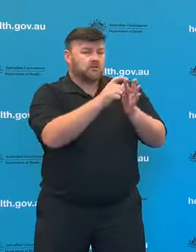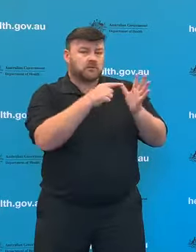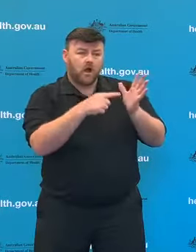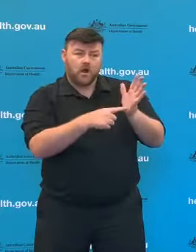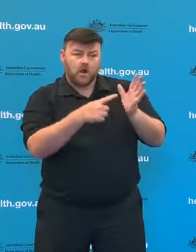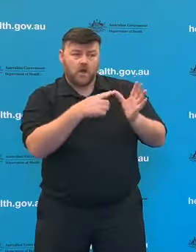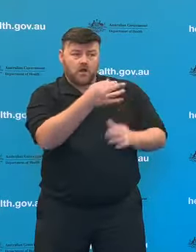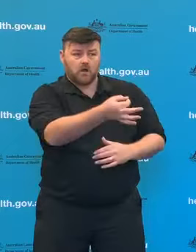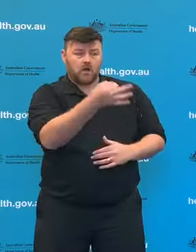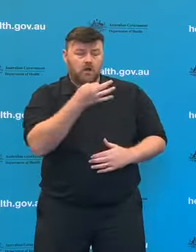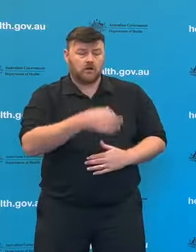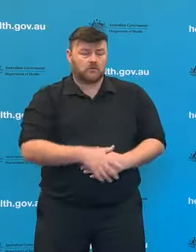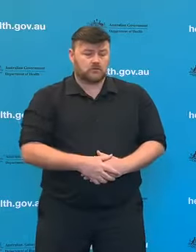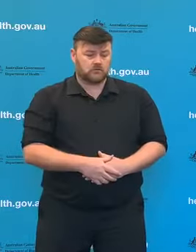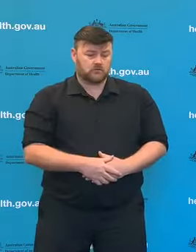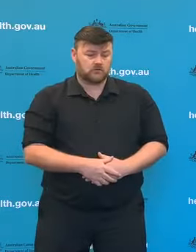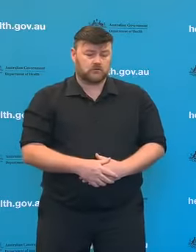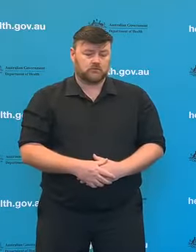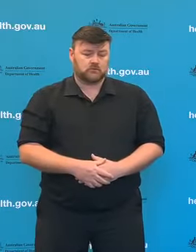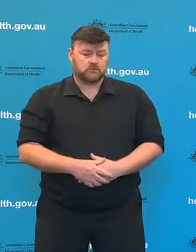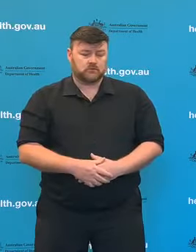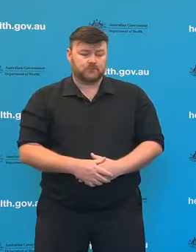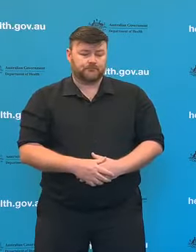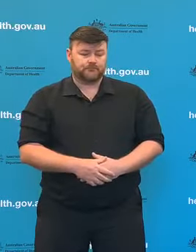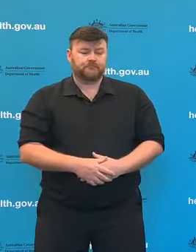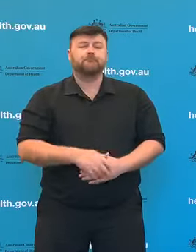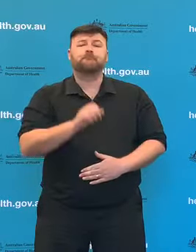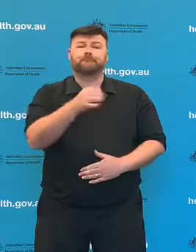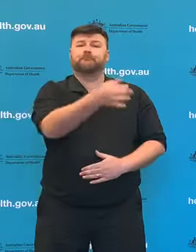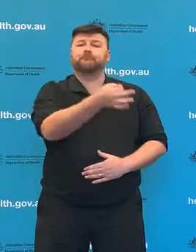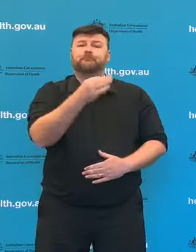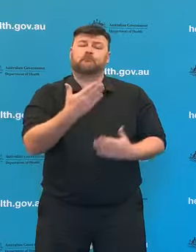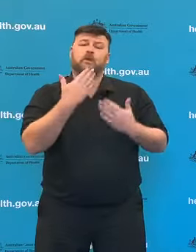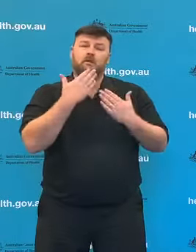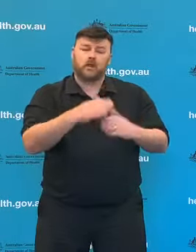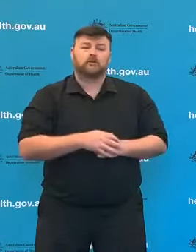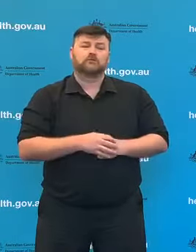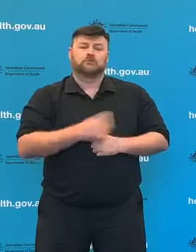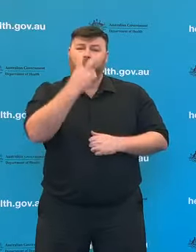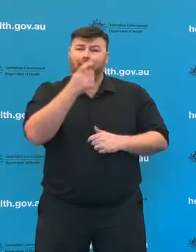Reporter: Yes, thanks very much. The Aged Care Minister yesterday